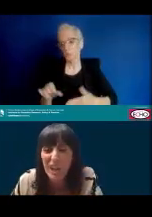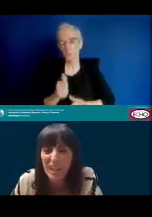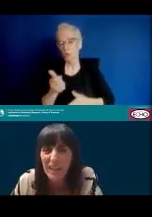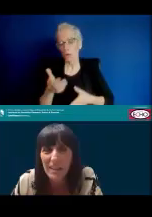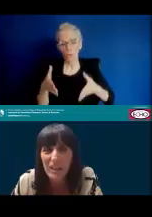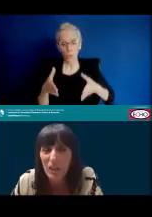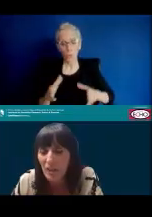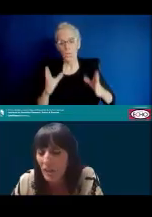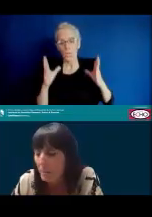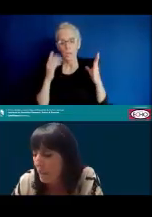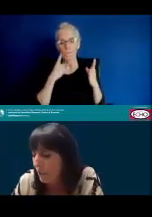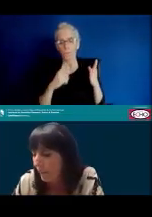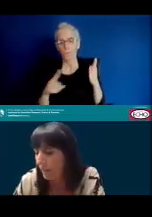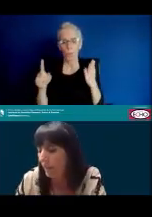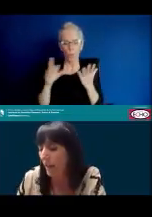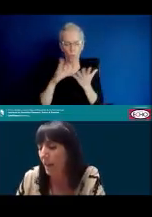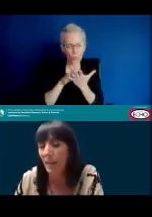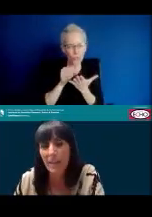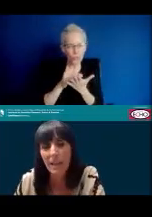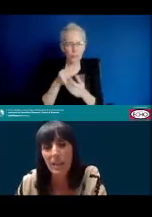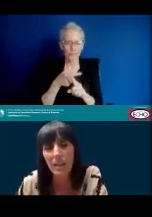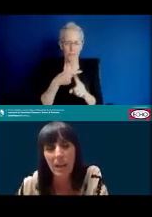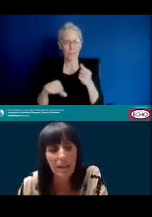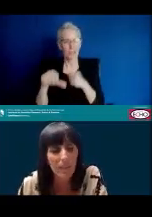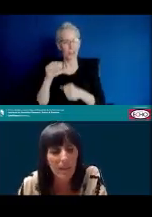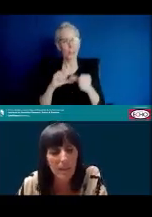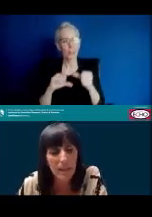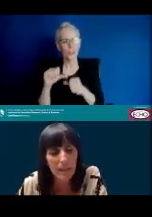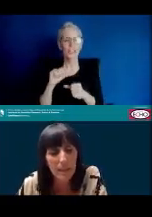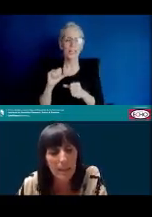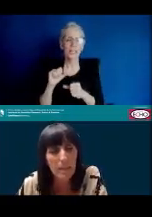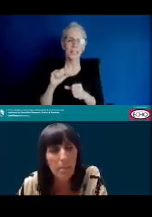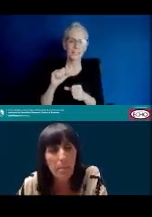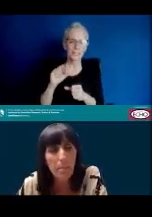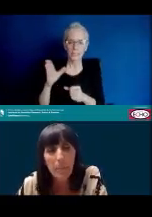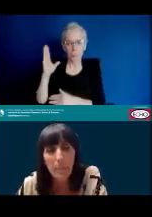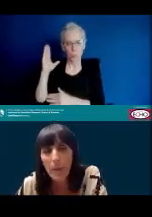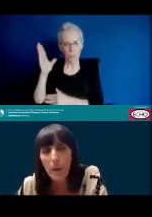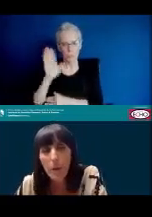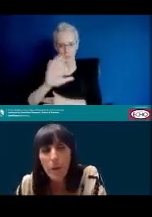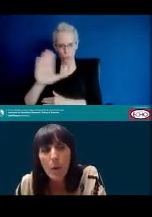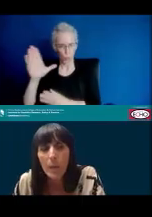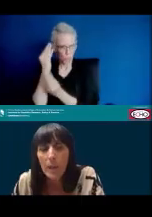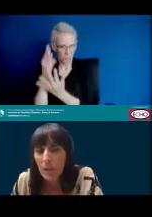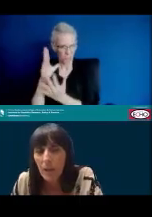to learn from each other and get your case presented. We also